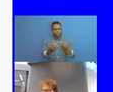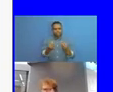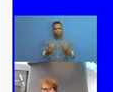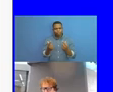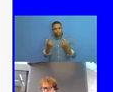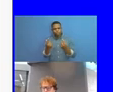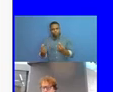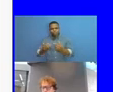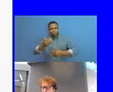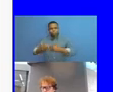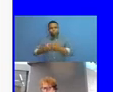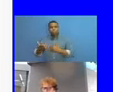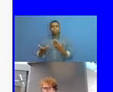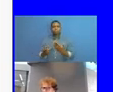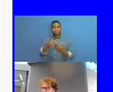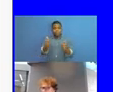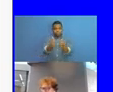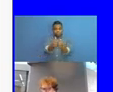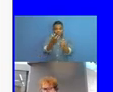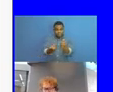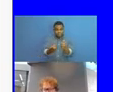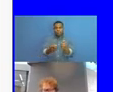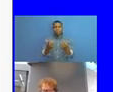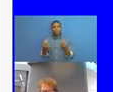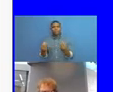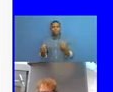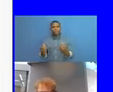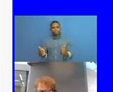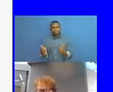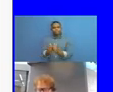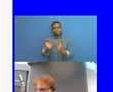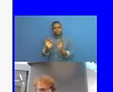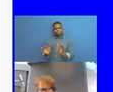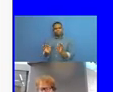And this will help you to develop a strong proposal. The third situation is also possible